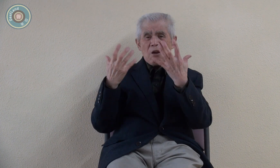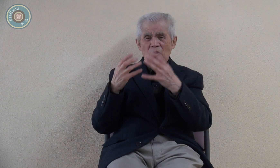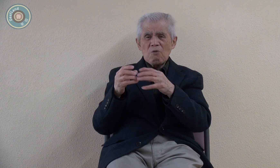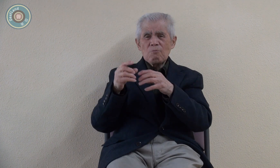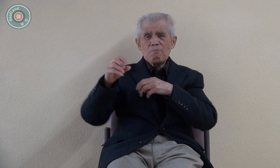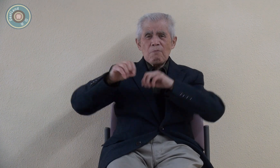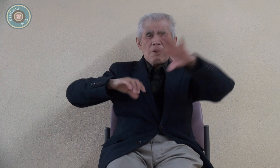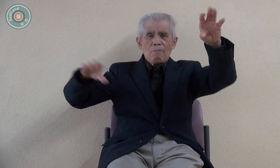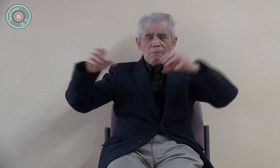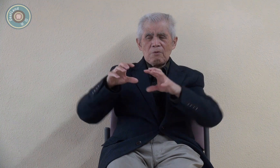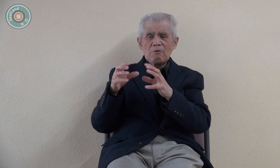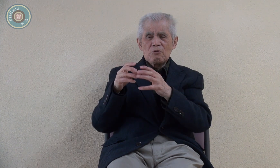The children were divided into groups by age